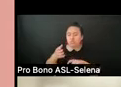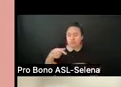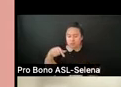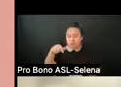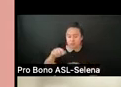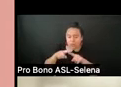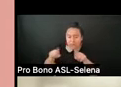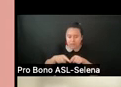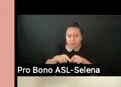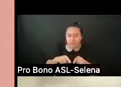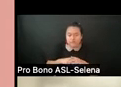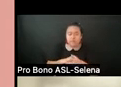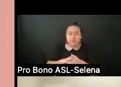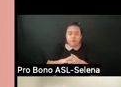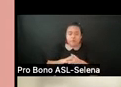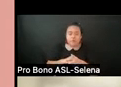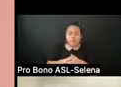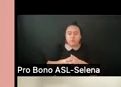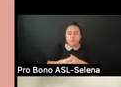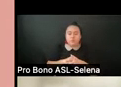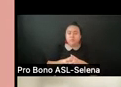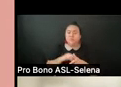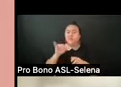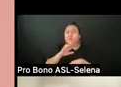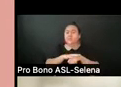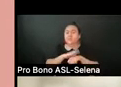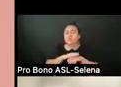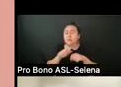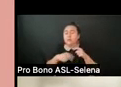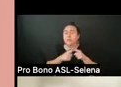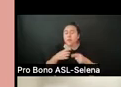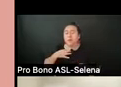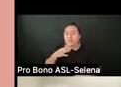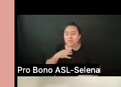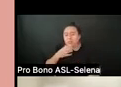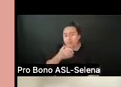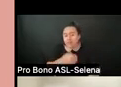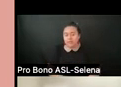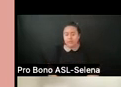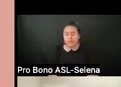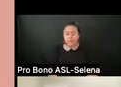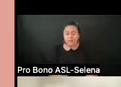So, I need to do a few disclaimers about eligibility. The funds team, we are actually the ones who go through each project.